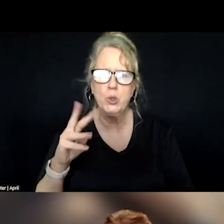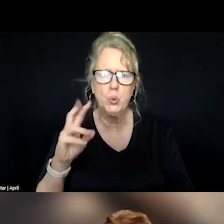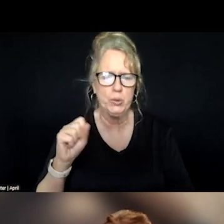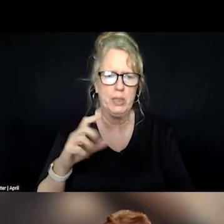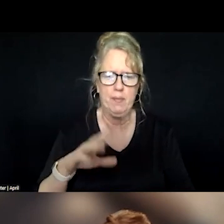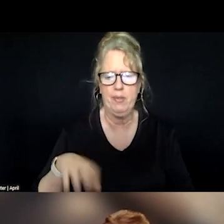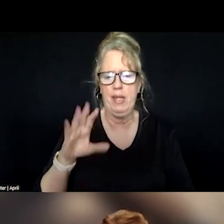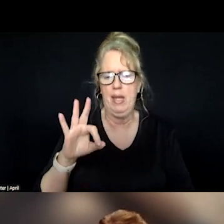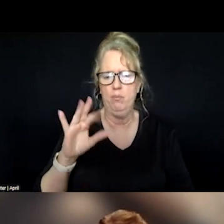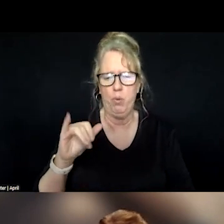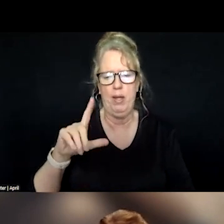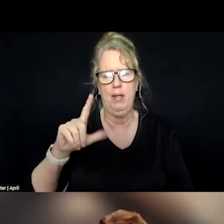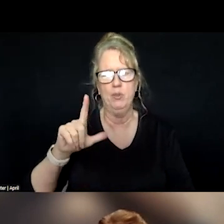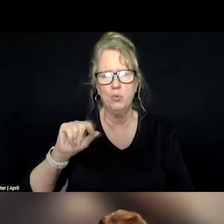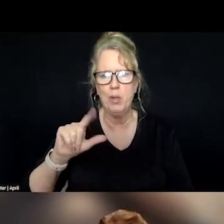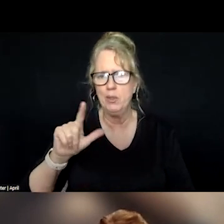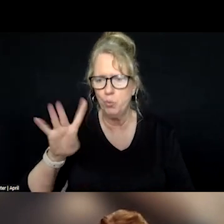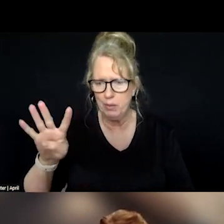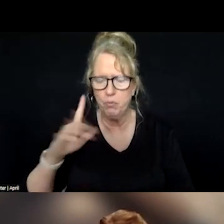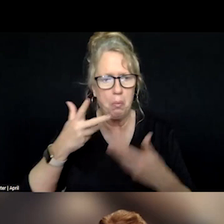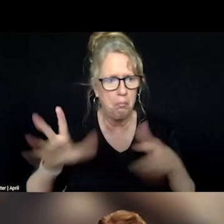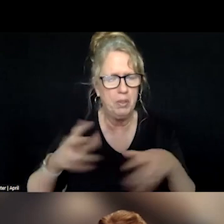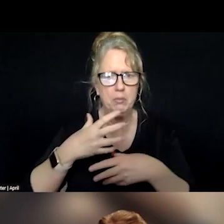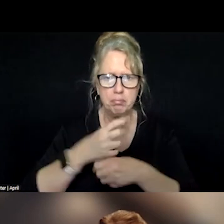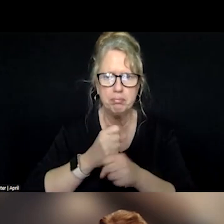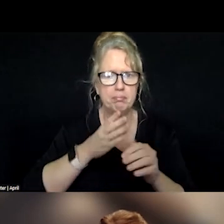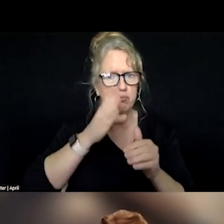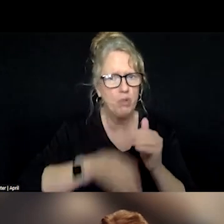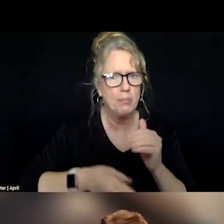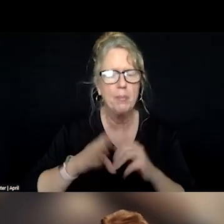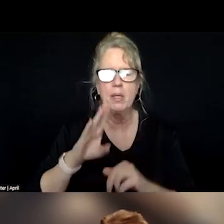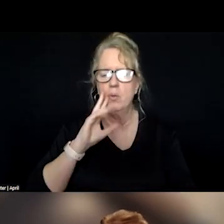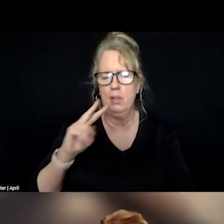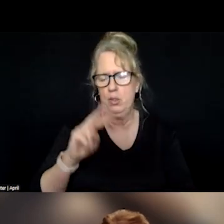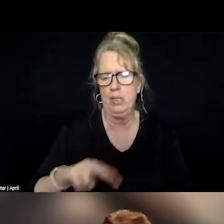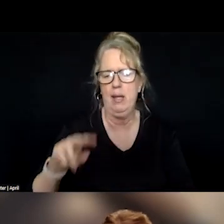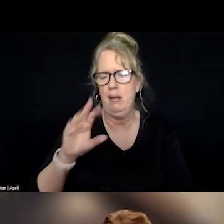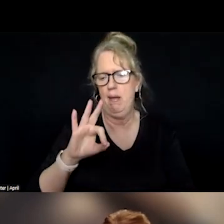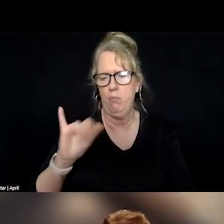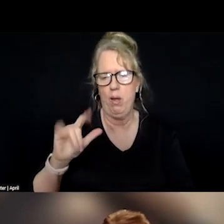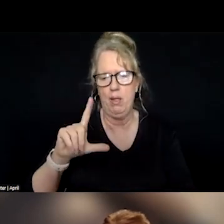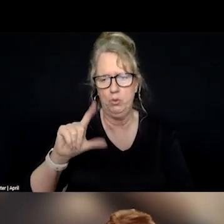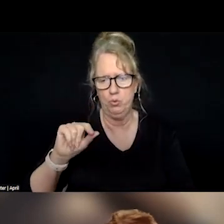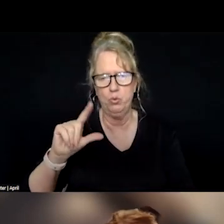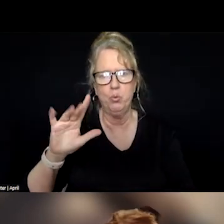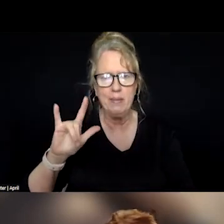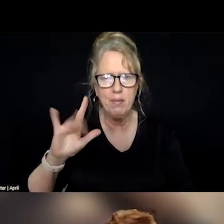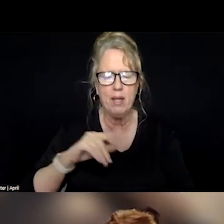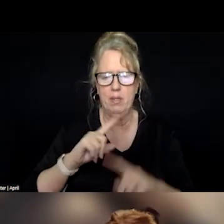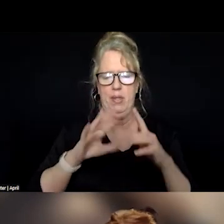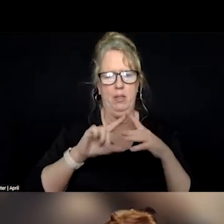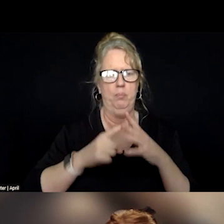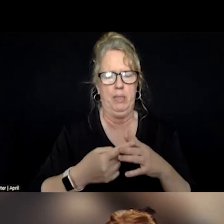FY24 ARE ALL WRAPPED UP AND 25 IS ON THE HILL.